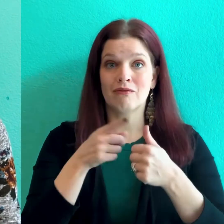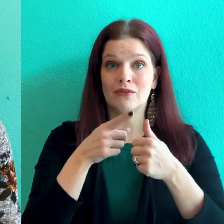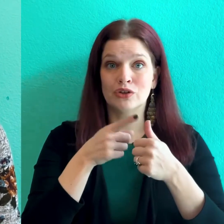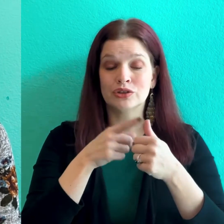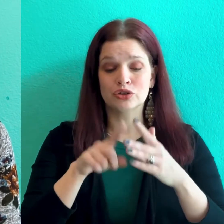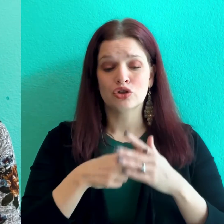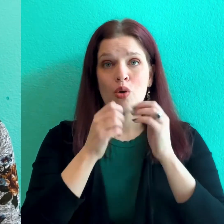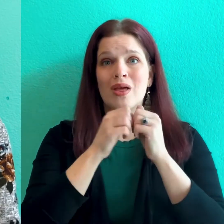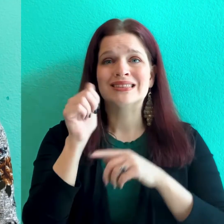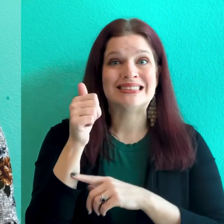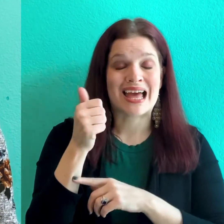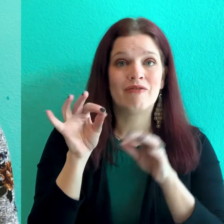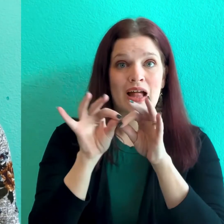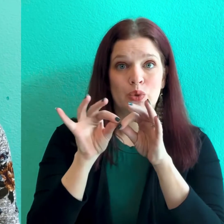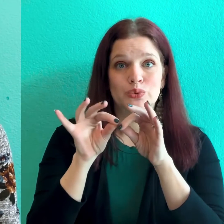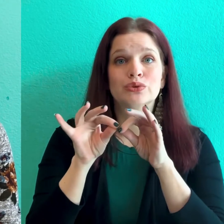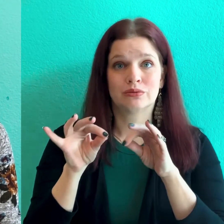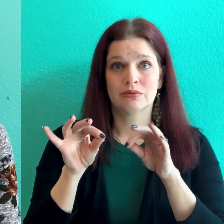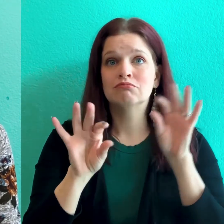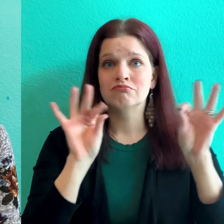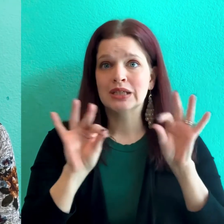So for this first one, you need to start out with at least 10 values.